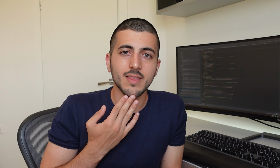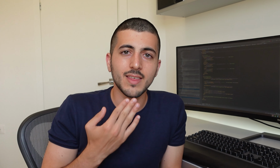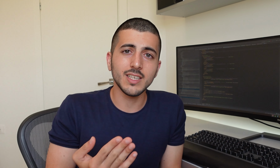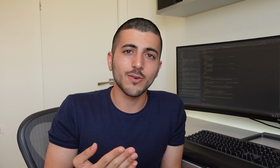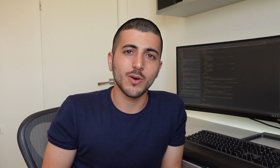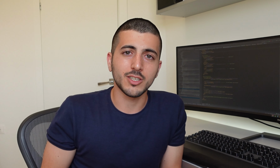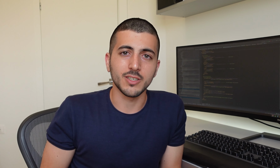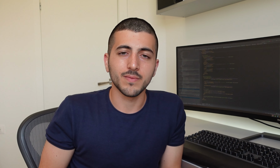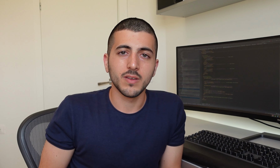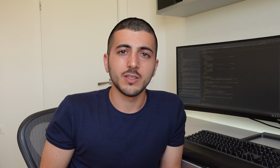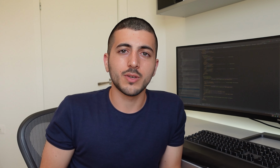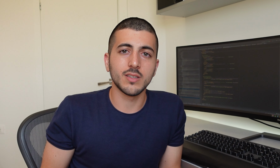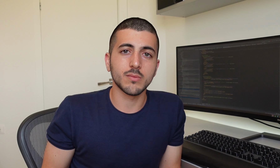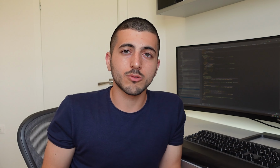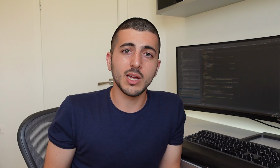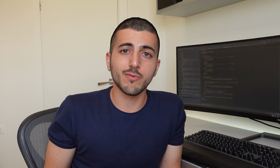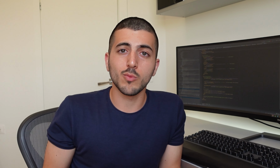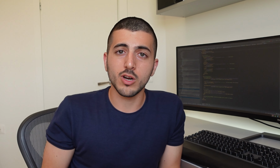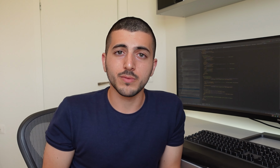Thanks for watching! You can subscribe for more updates,